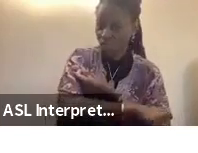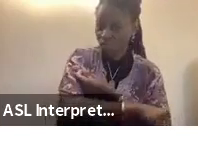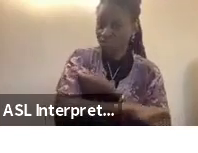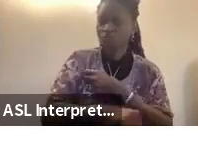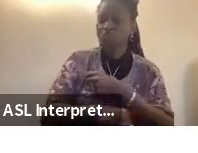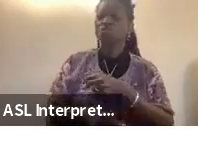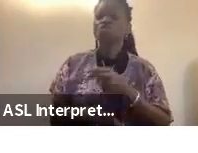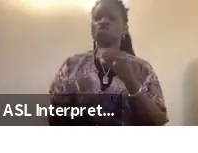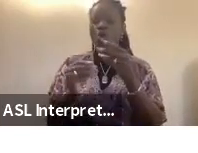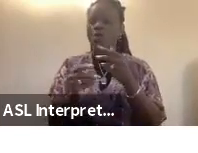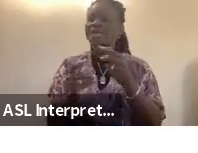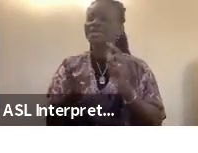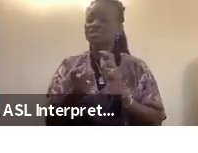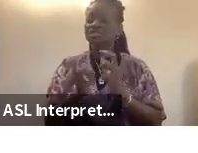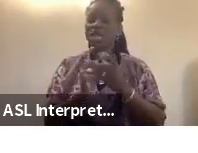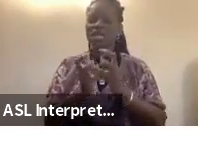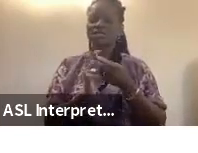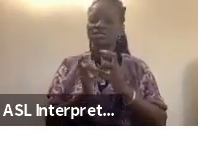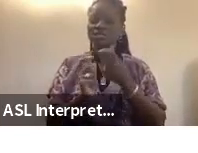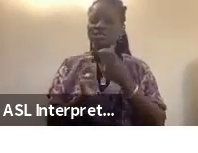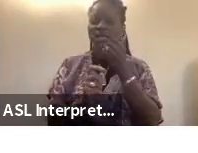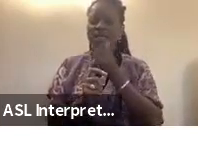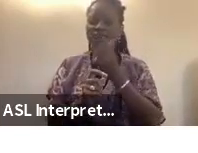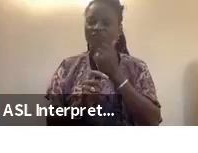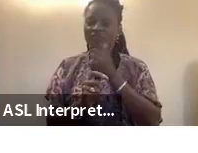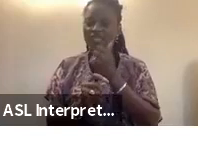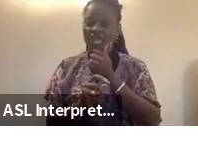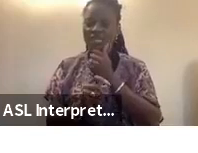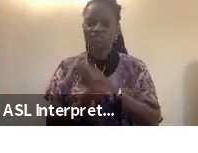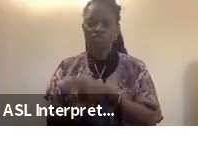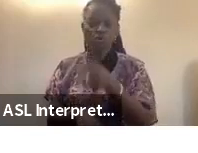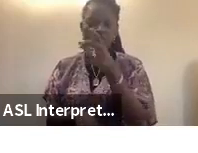This is the number of residents 65 plus